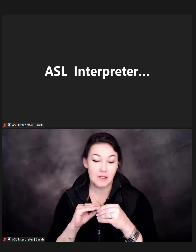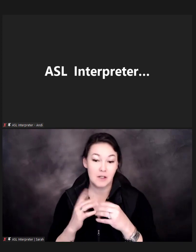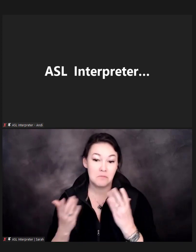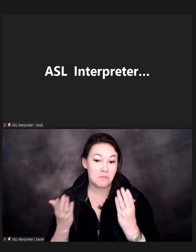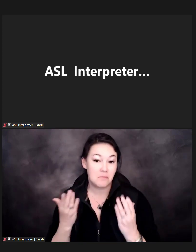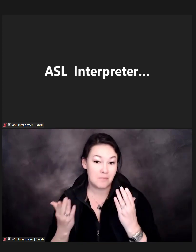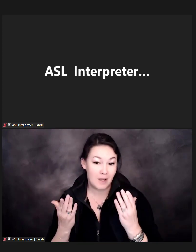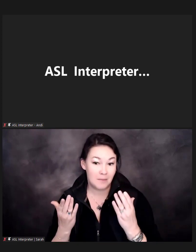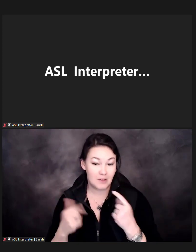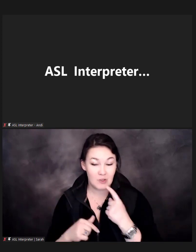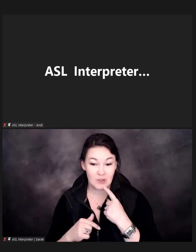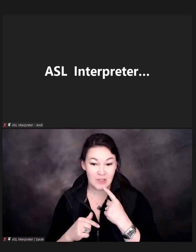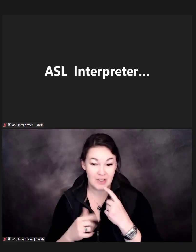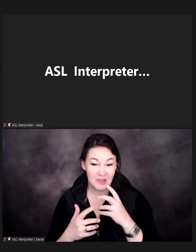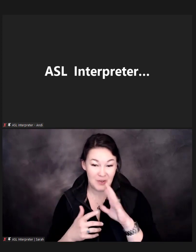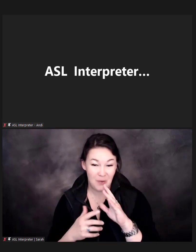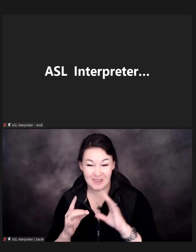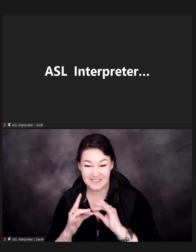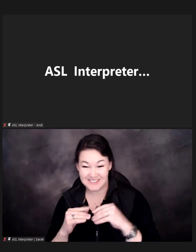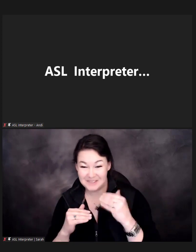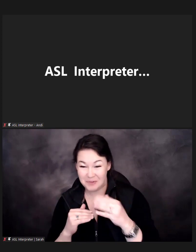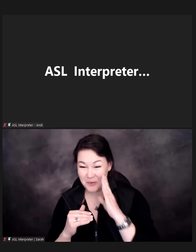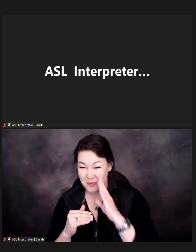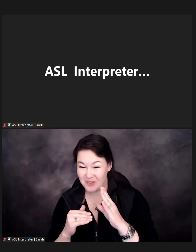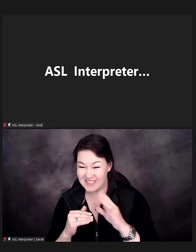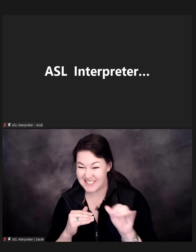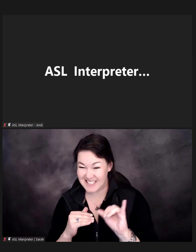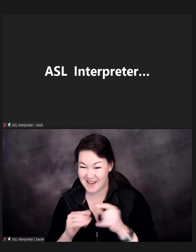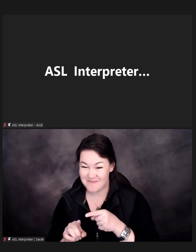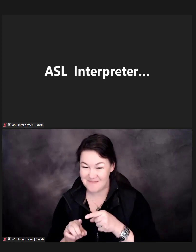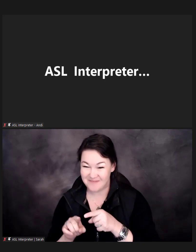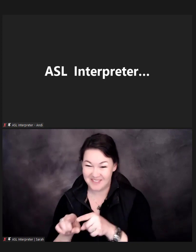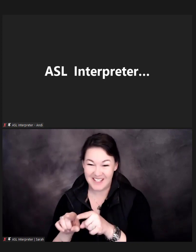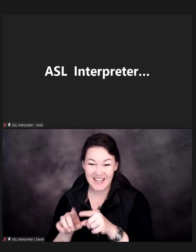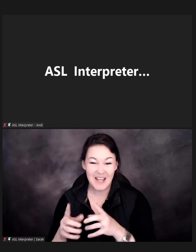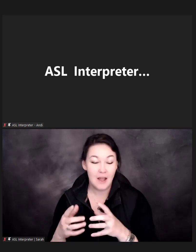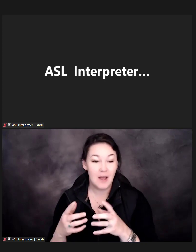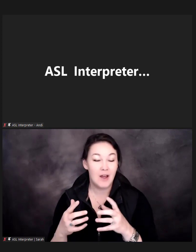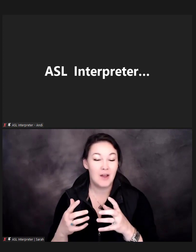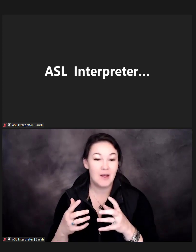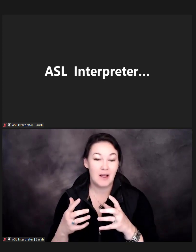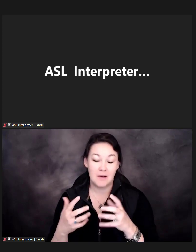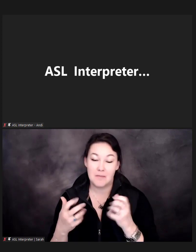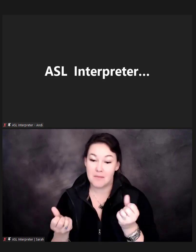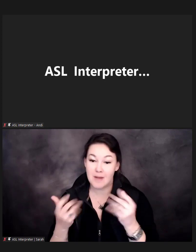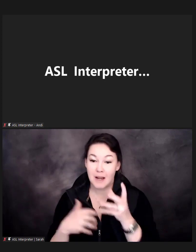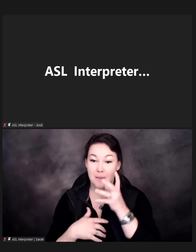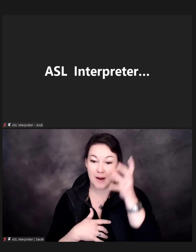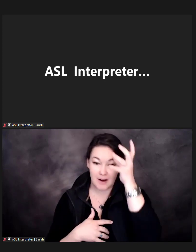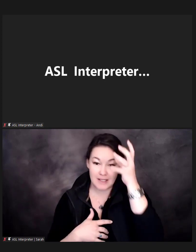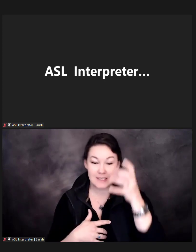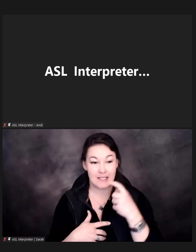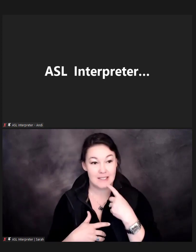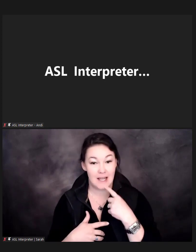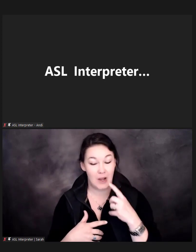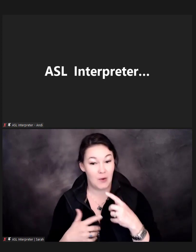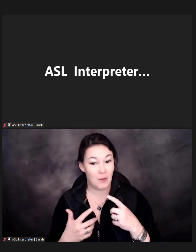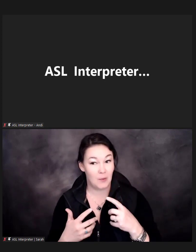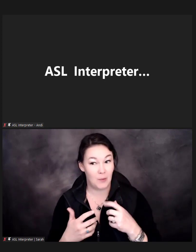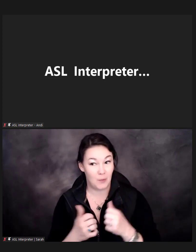probably going this same direction, but some parents, um, they report with a lot of certainty that their healthcare provider actually did